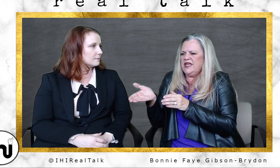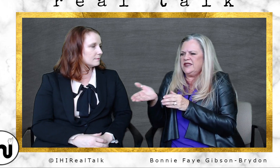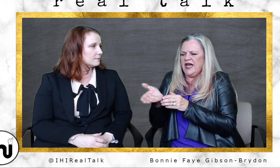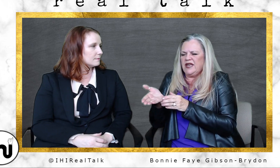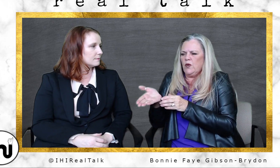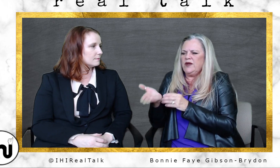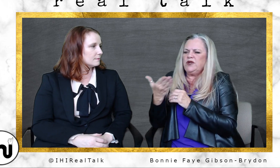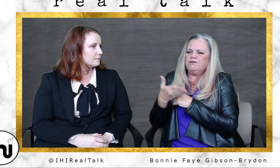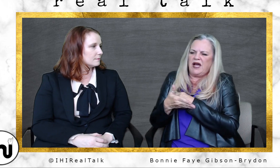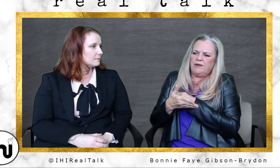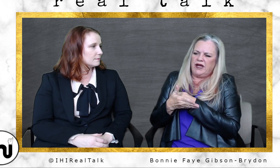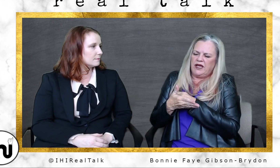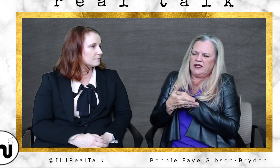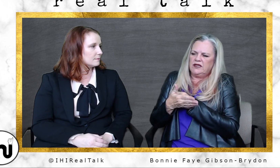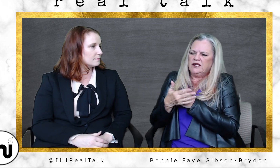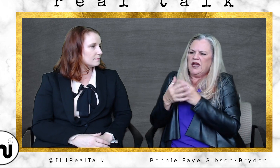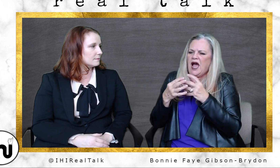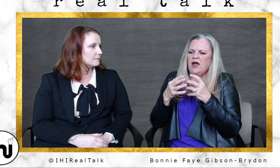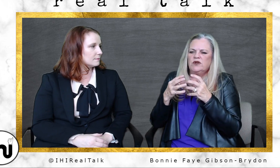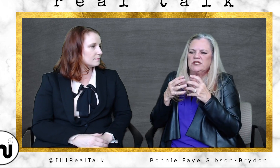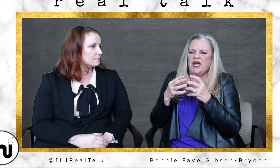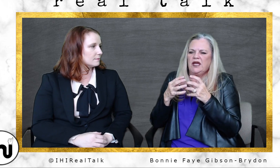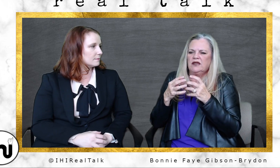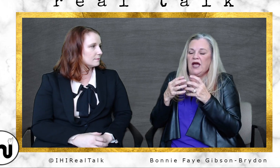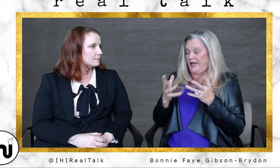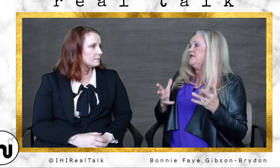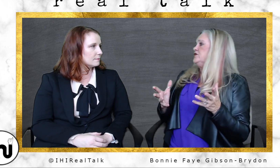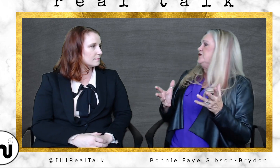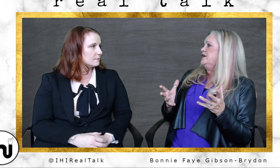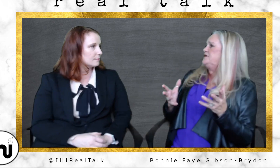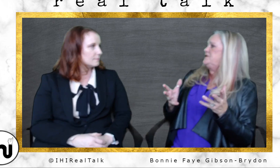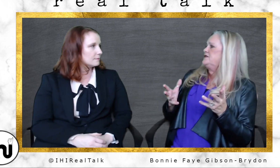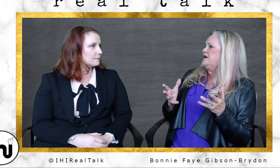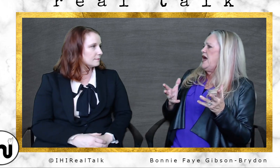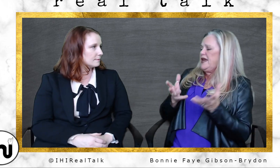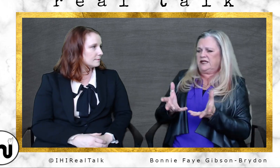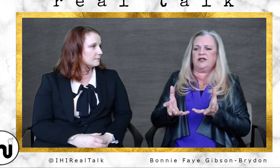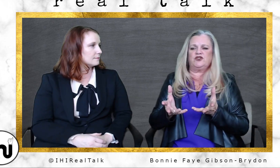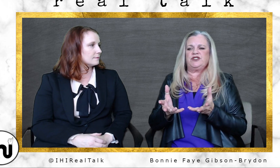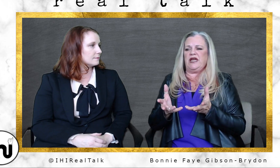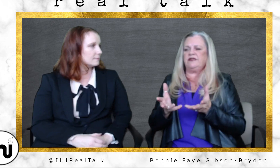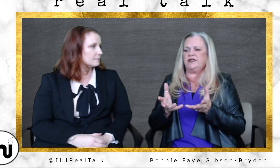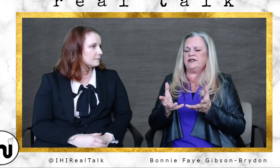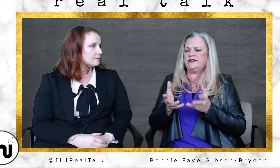that, and when it went Bi-Bi, I was like I can do. This I can understand this. And